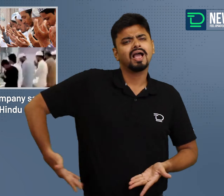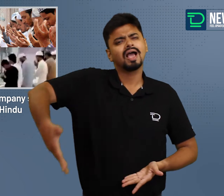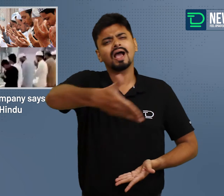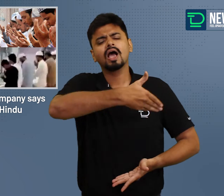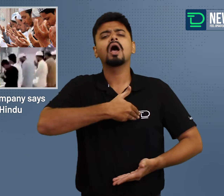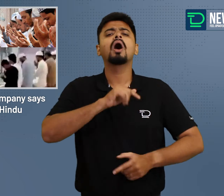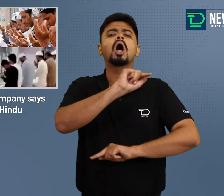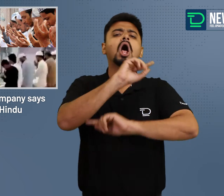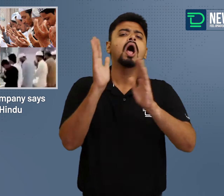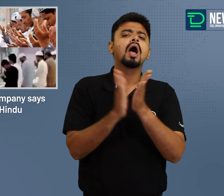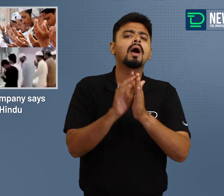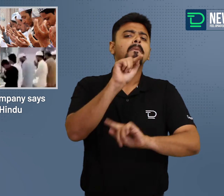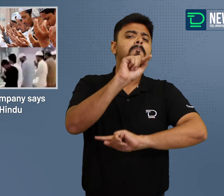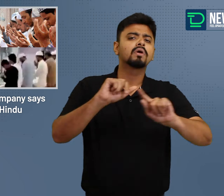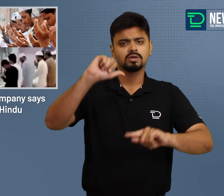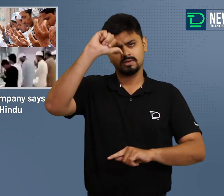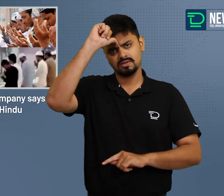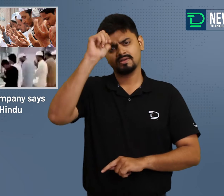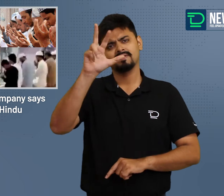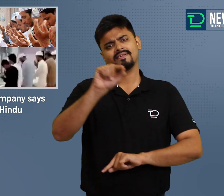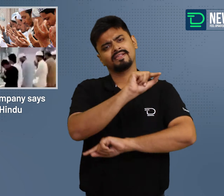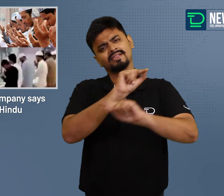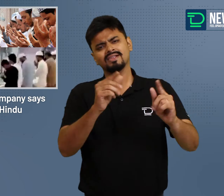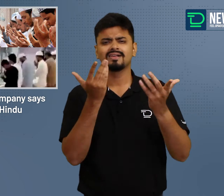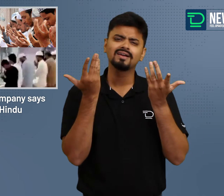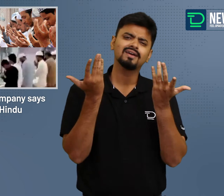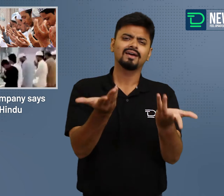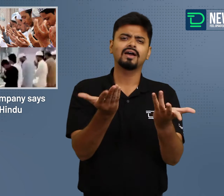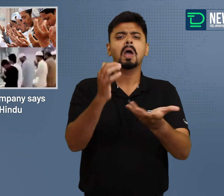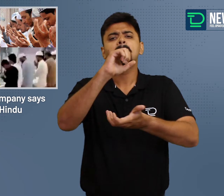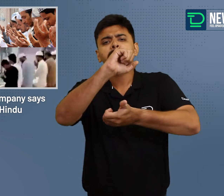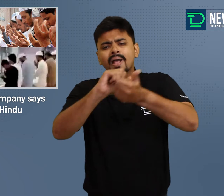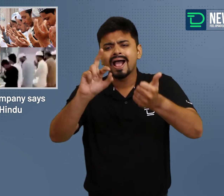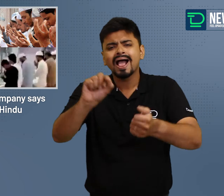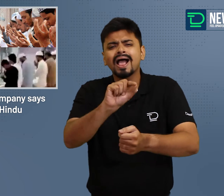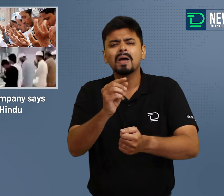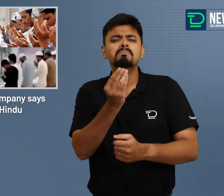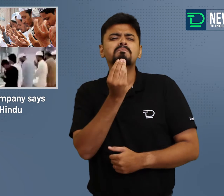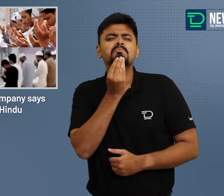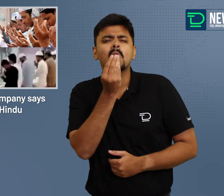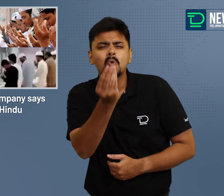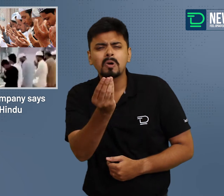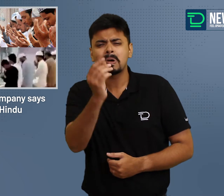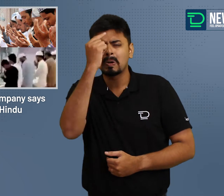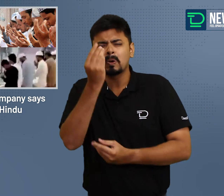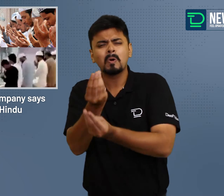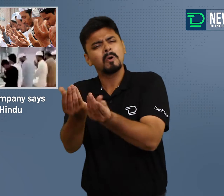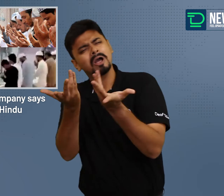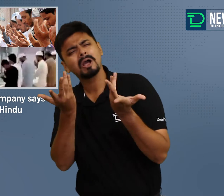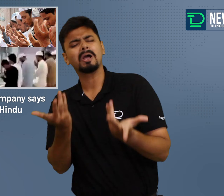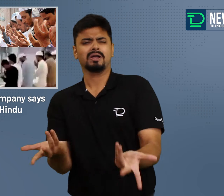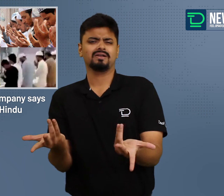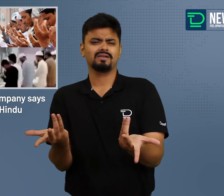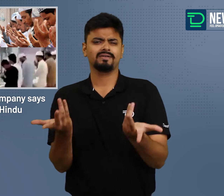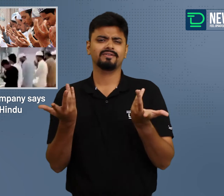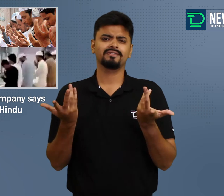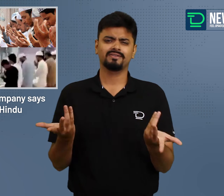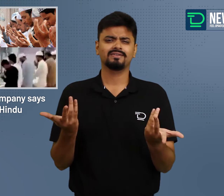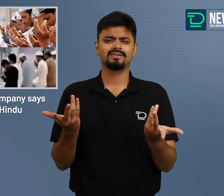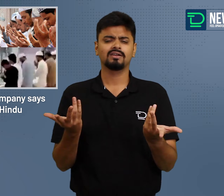Of these, over 80 percent are Hindu, the rest are Muslims, Christians, and others.